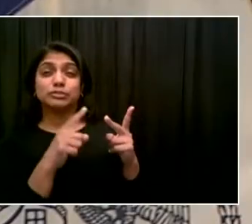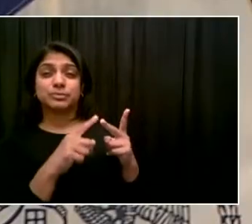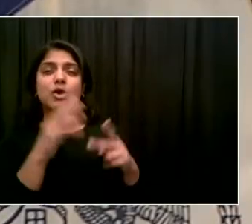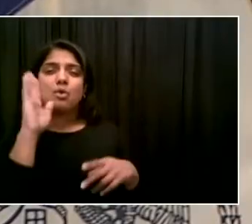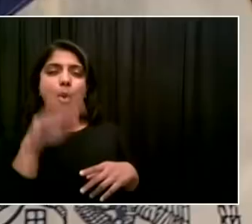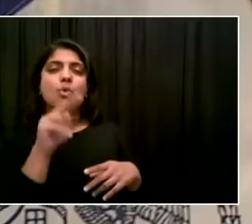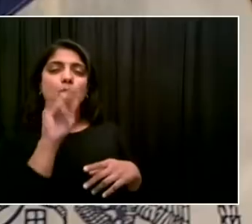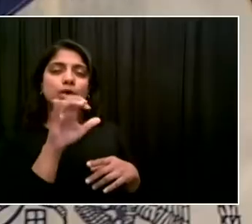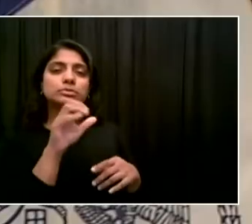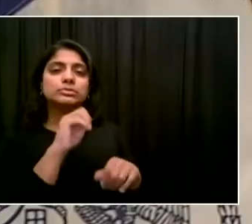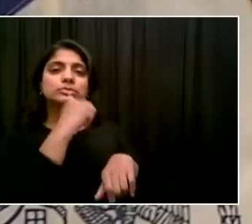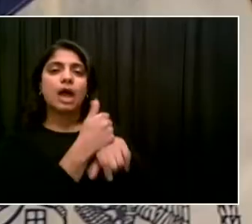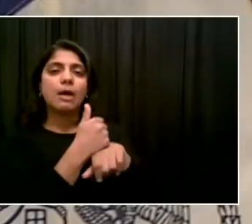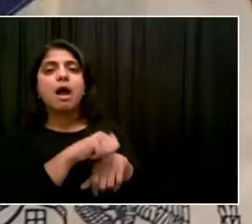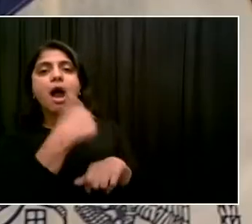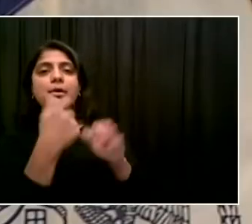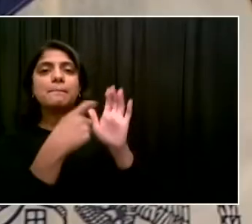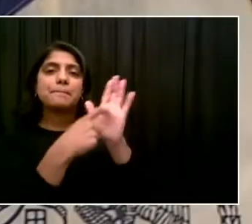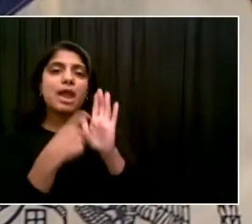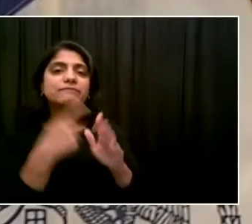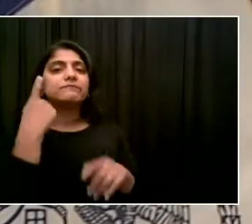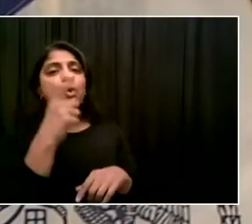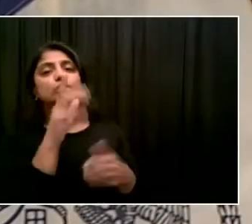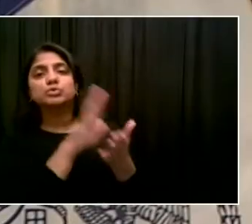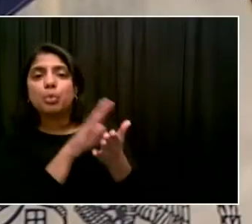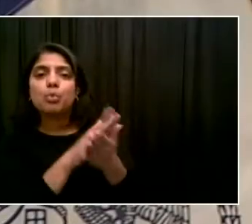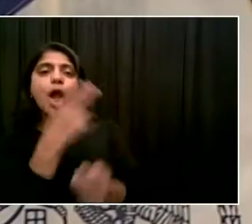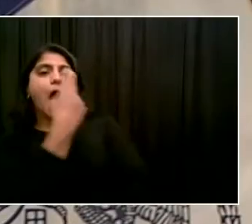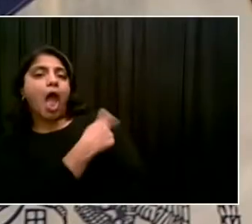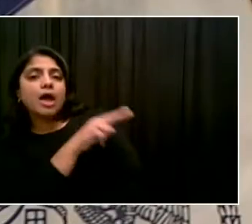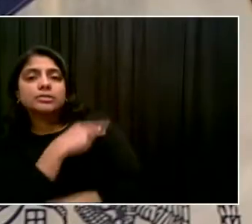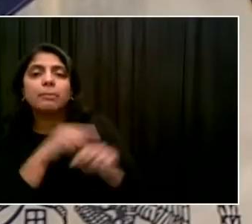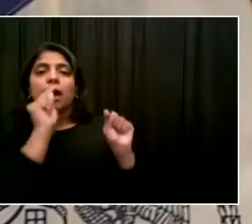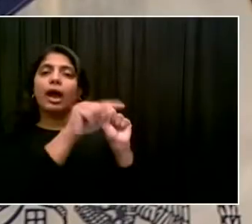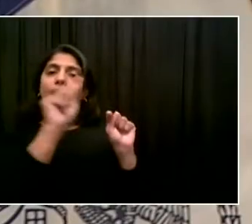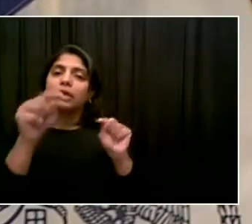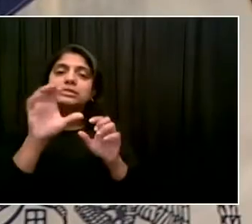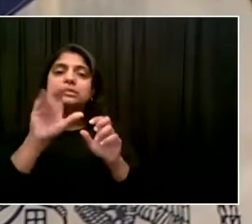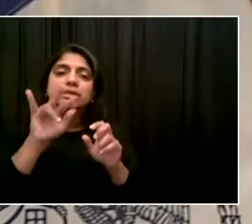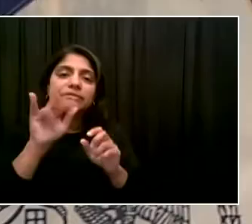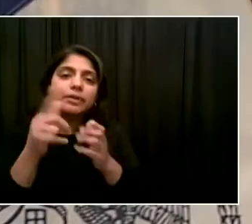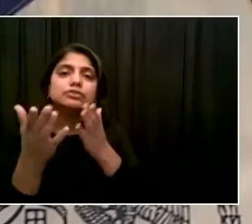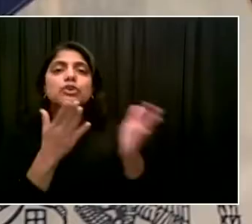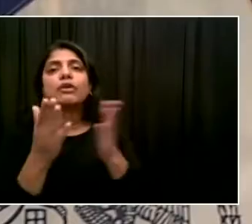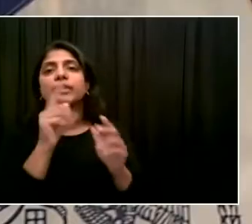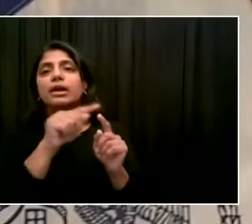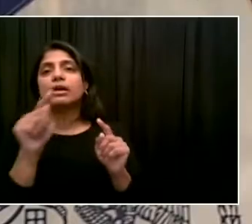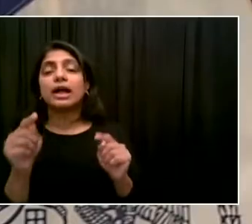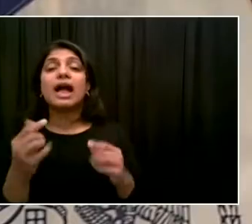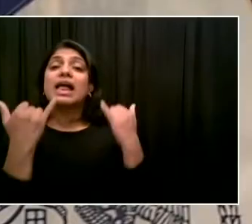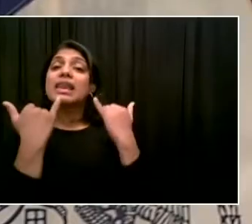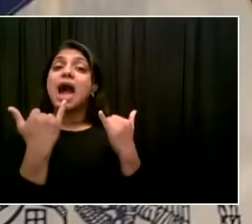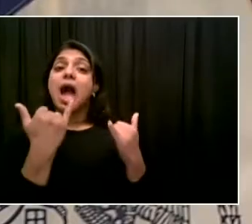WHADOT ES THE CITY AYS IS LEGAL? WE ARE VERY